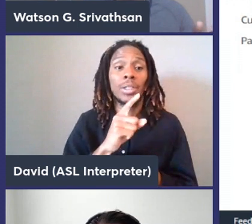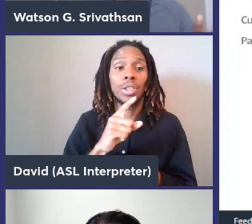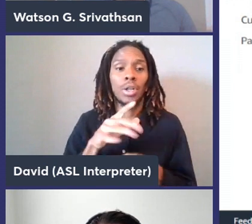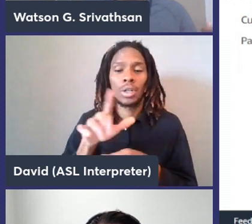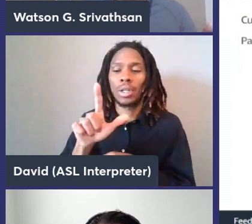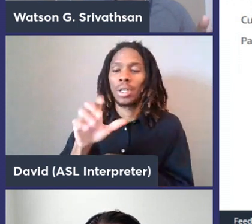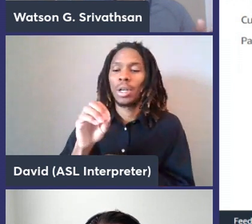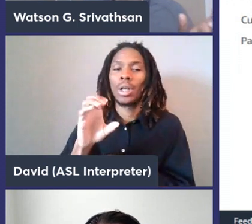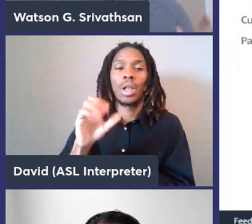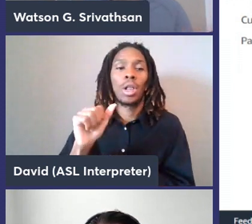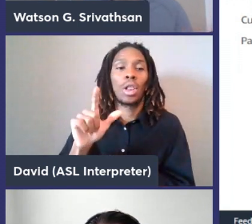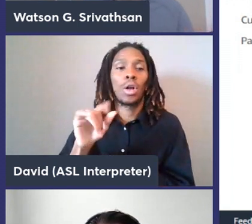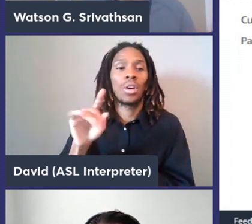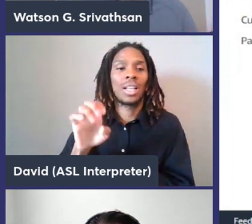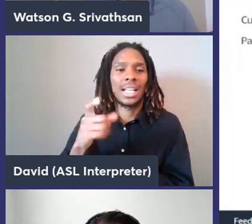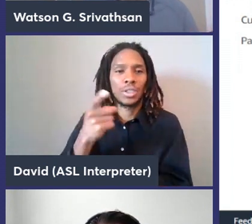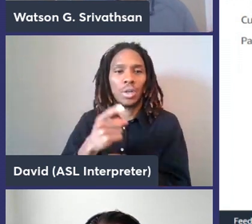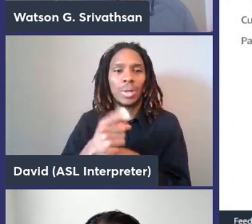based on the language that you're translating it to.